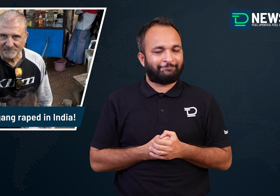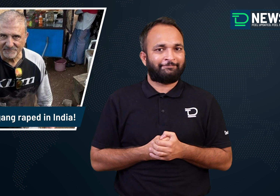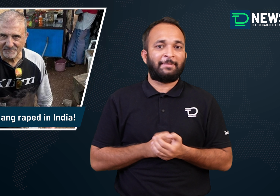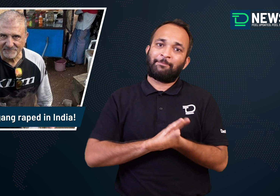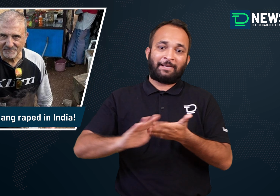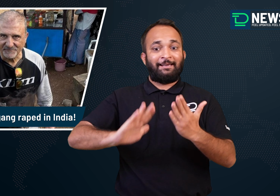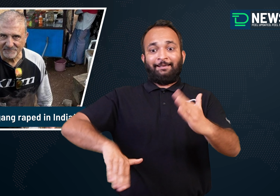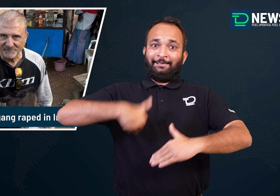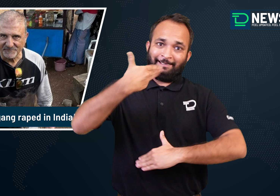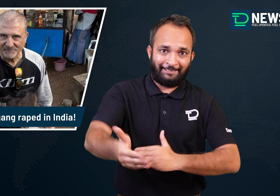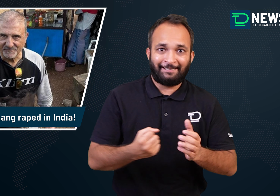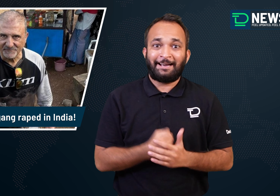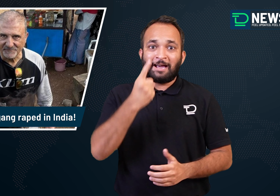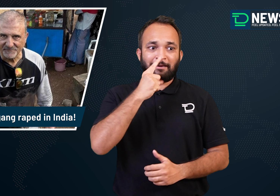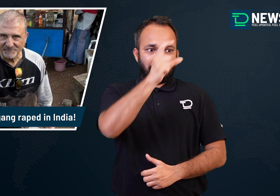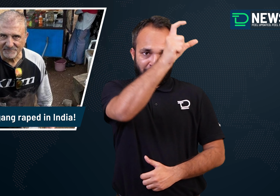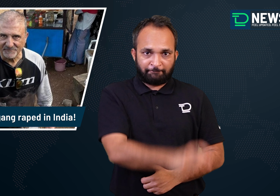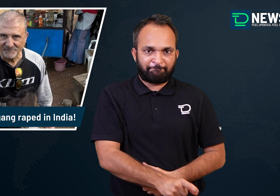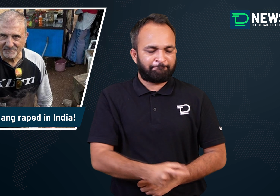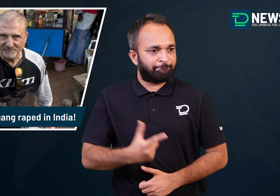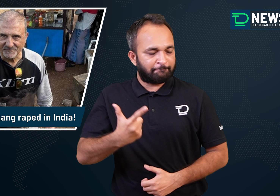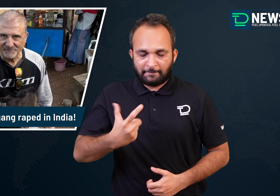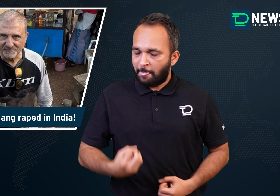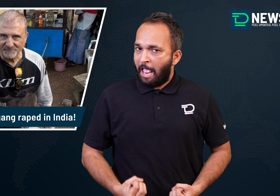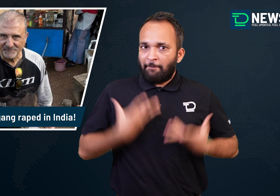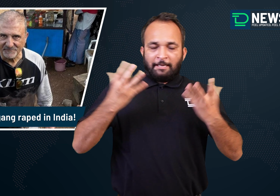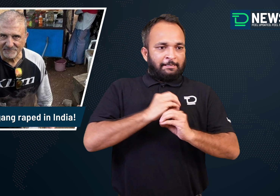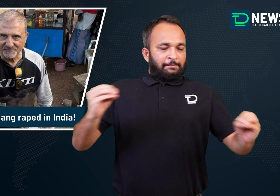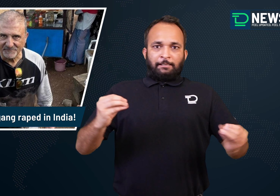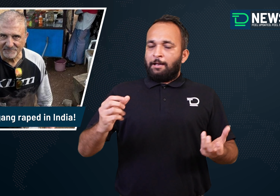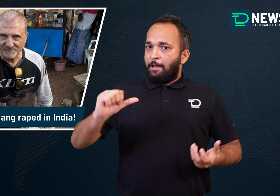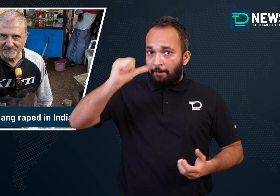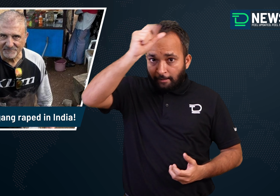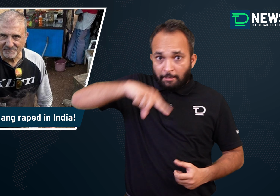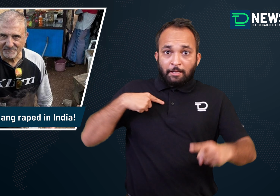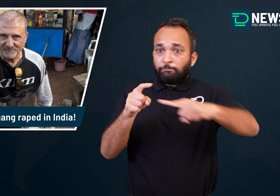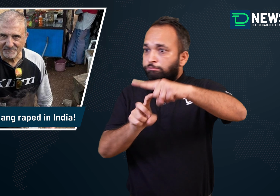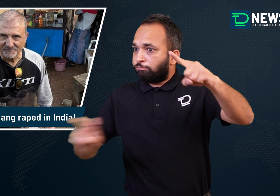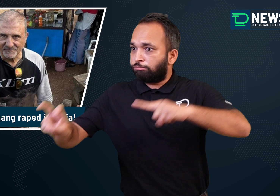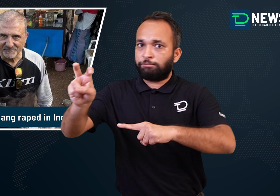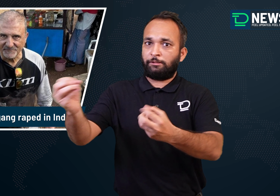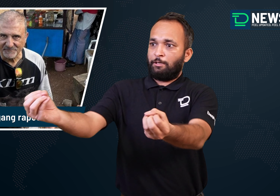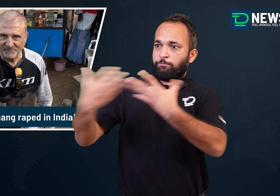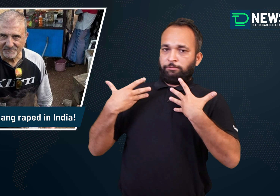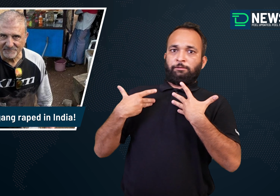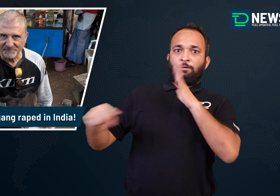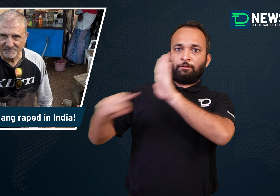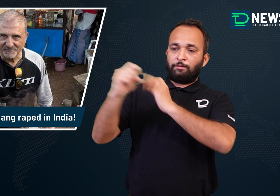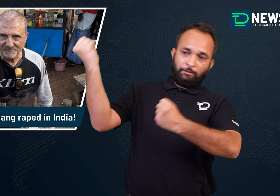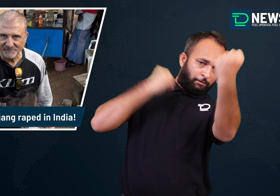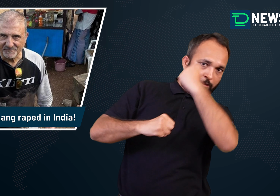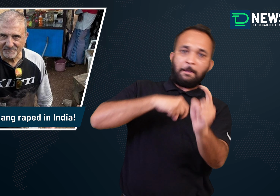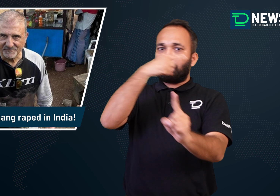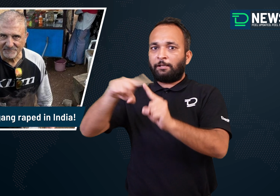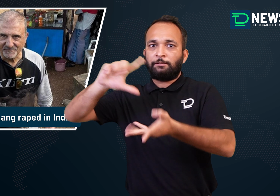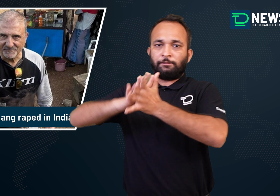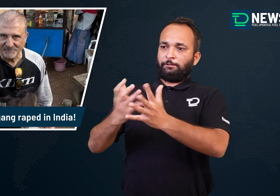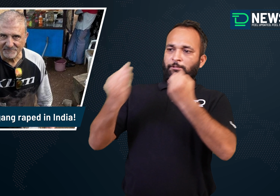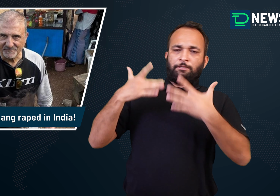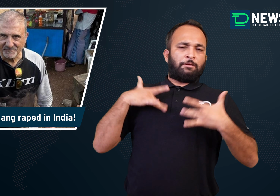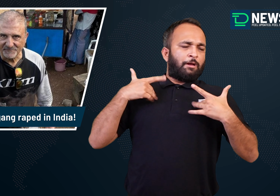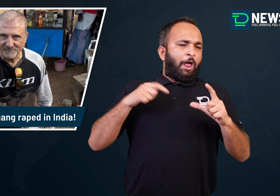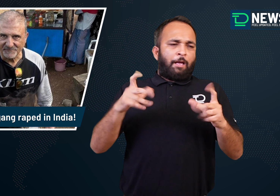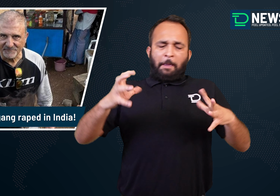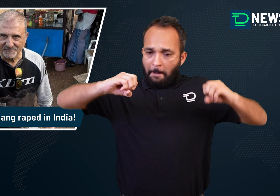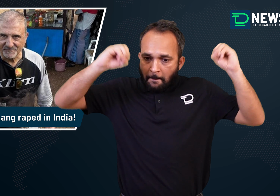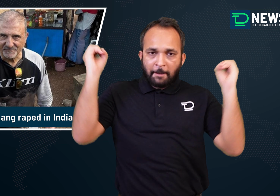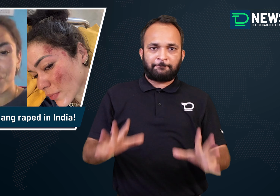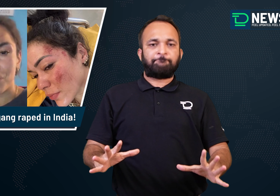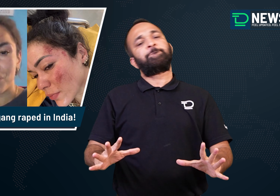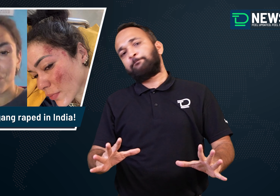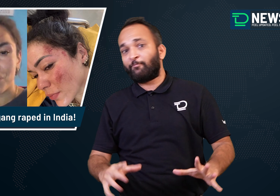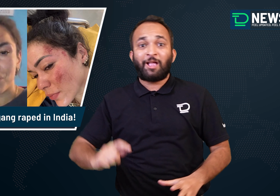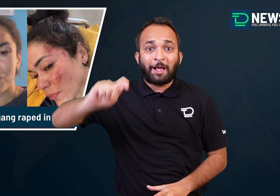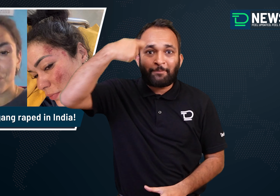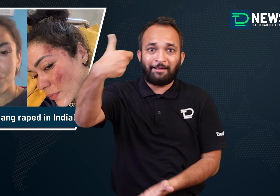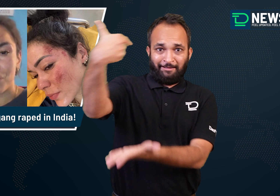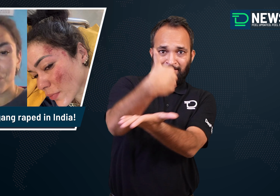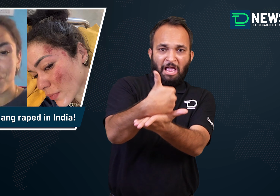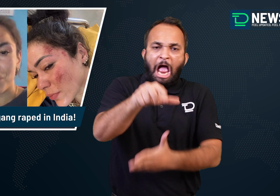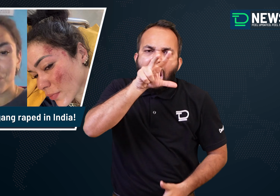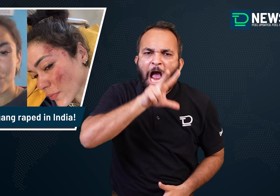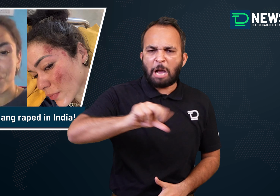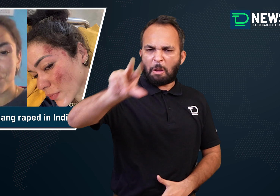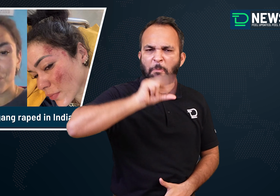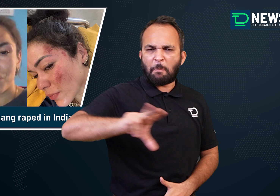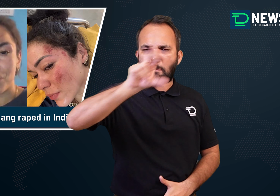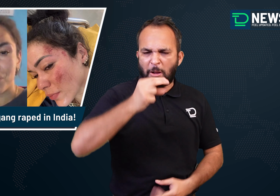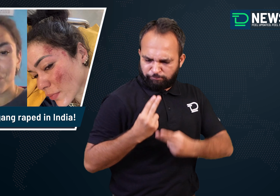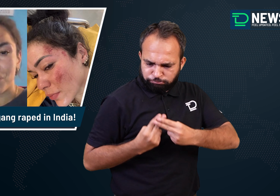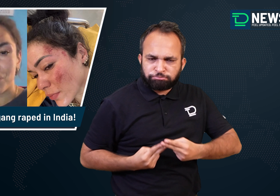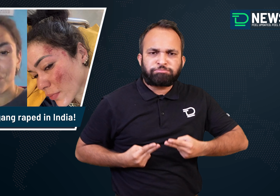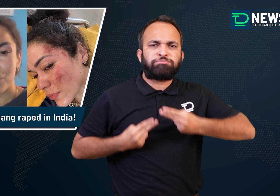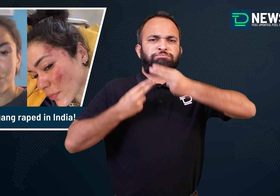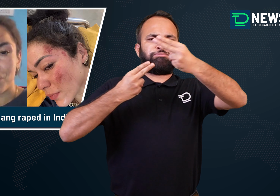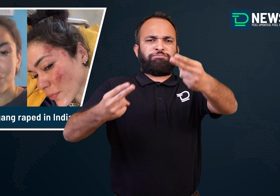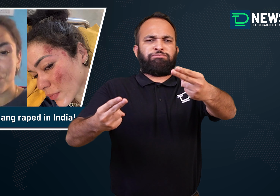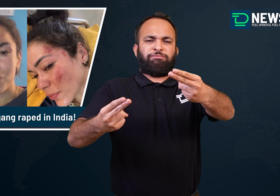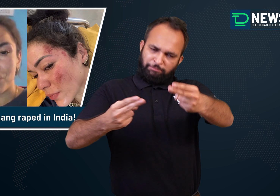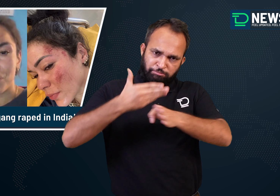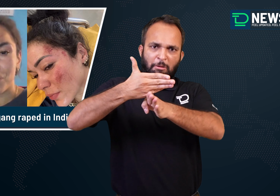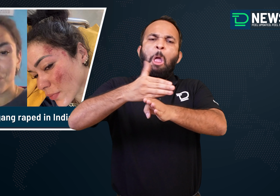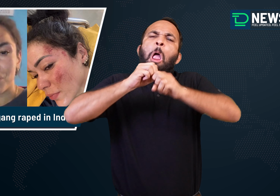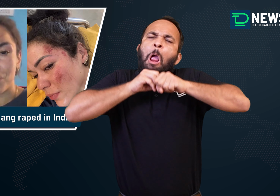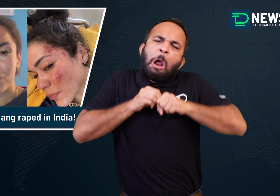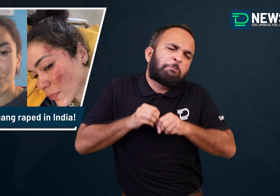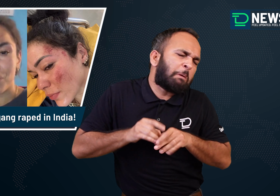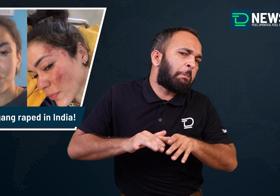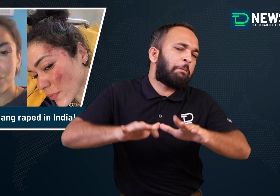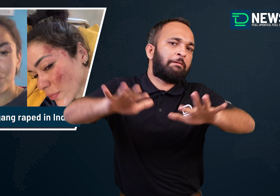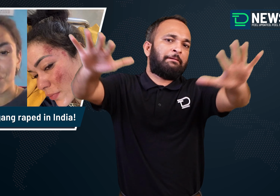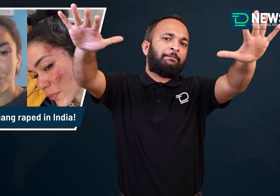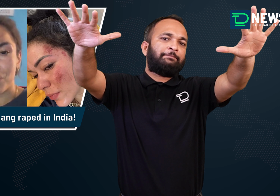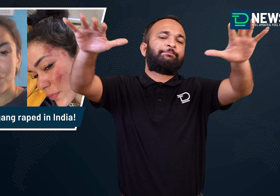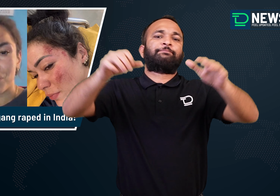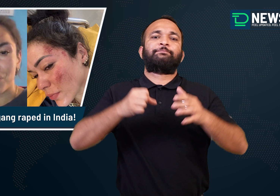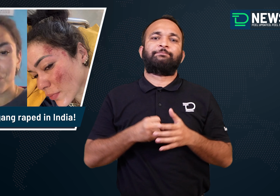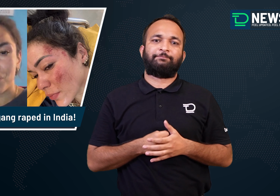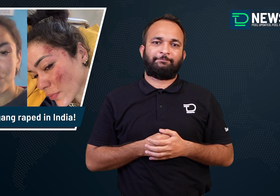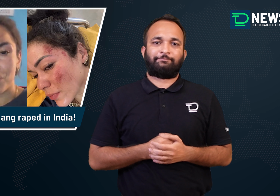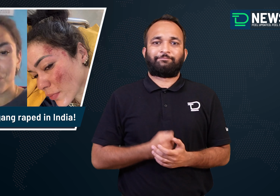This is a bad incident, and the woman posted a video talking about it.